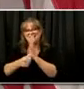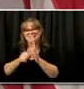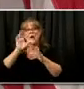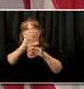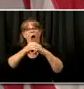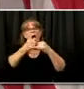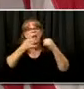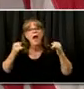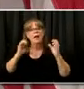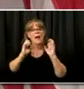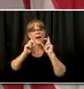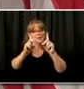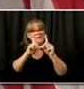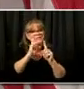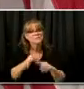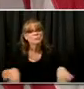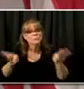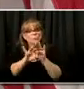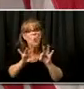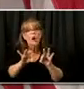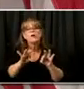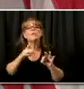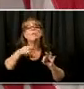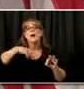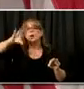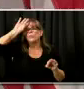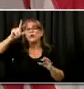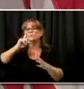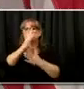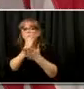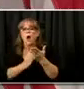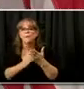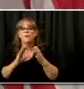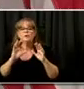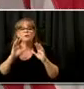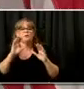those who are not ready to go back in-person. And without casting any judgement on that. It’s not to